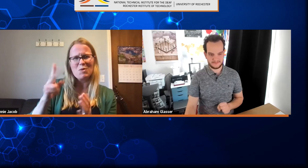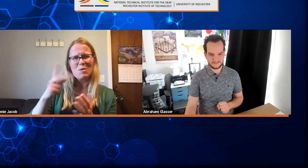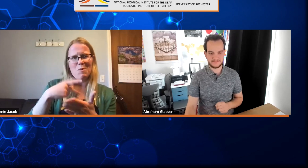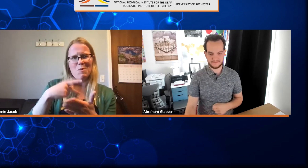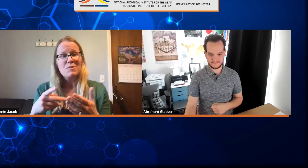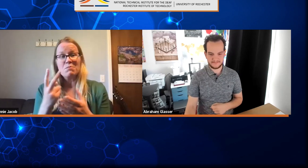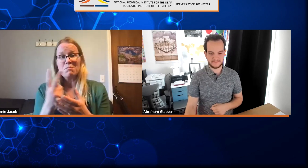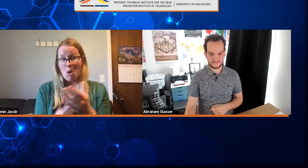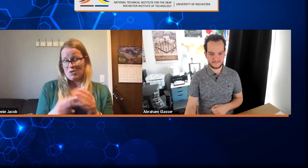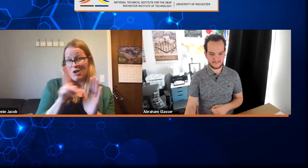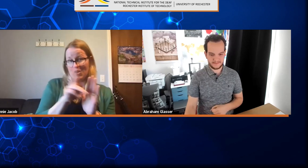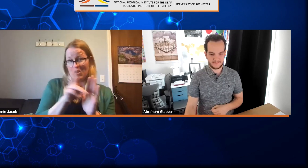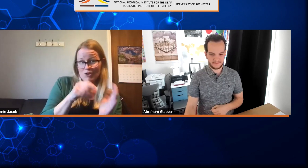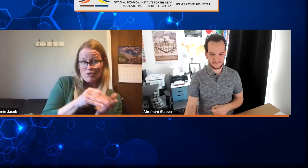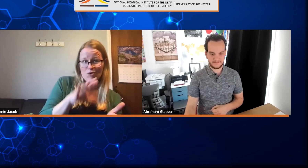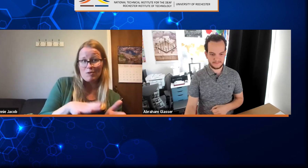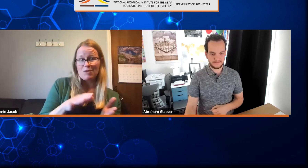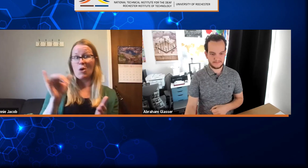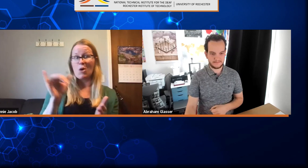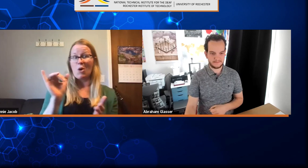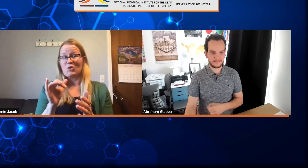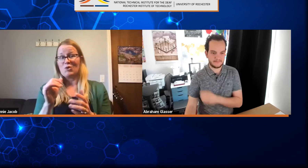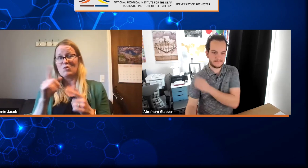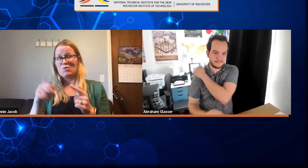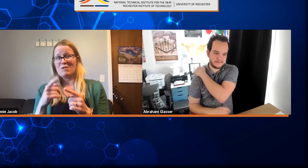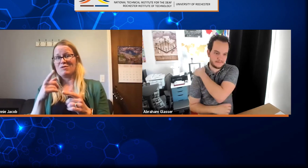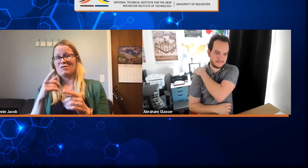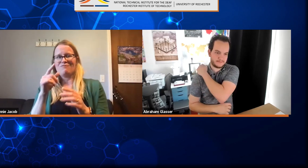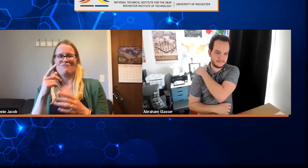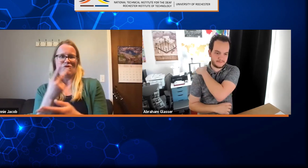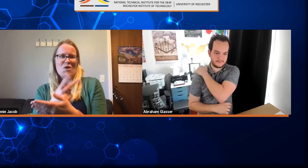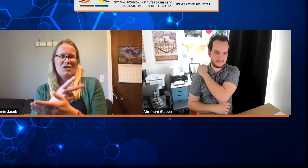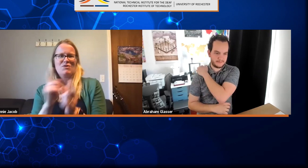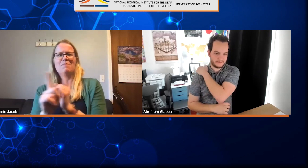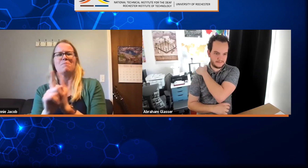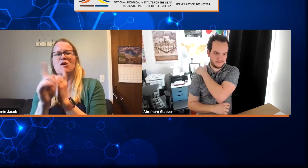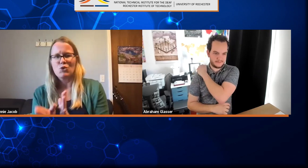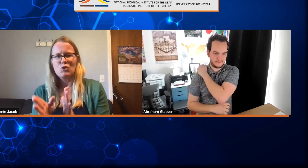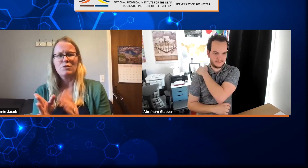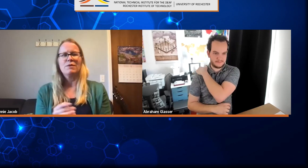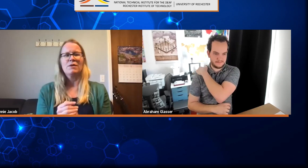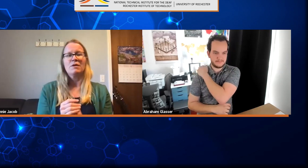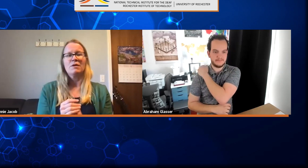both as an undergraduate student and then also as a graduate mentor as well.